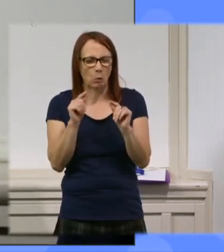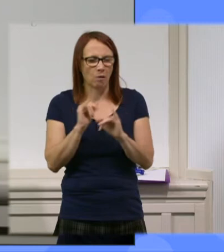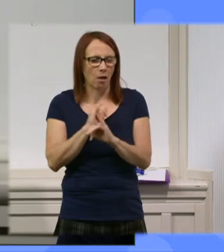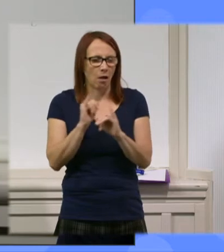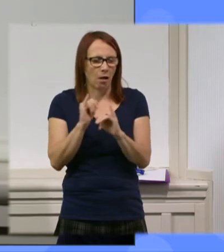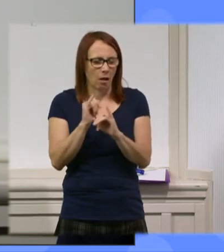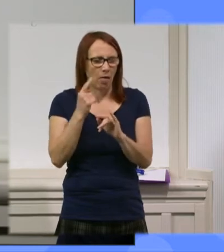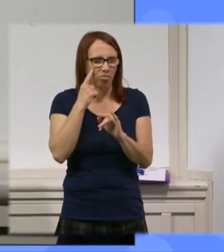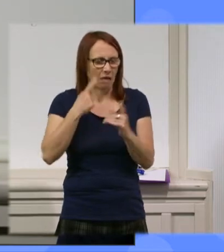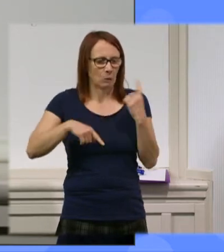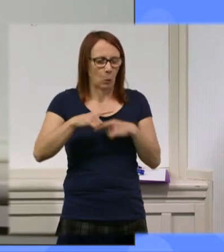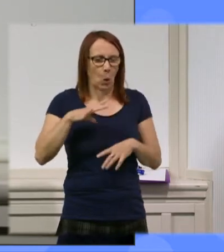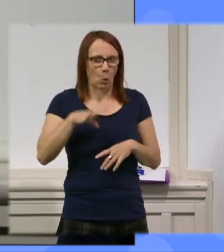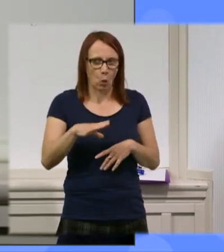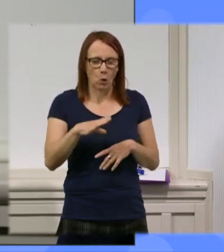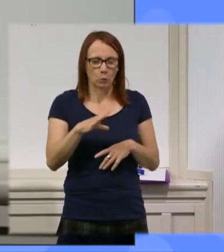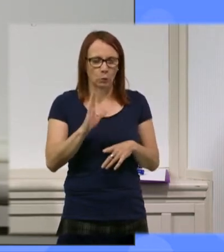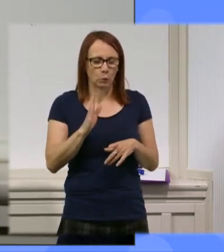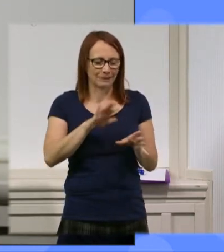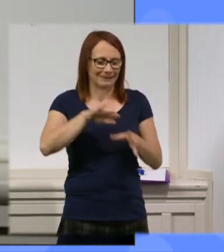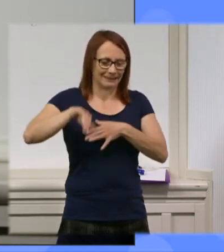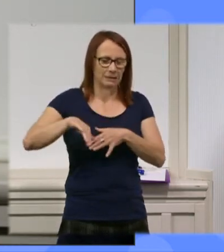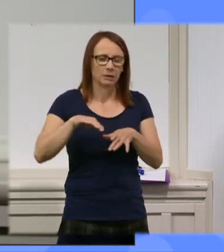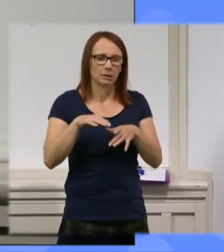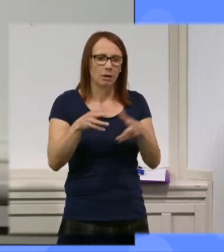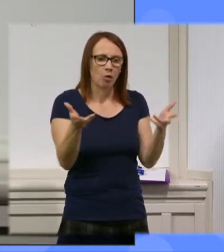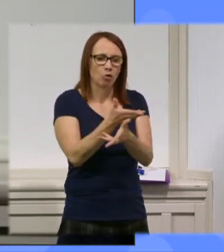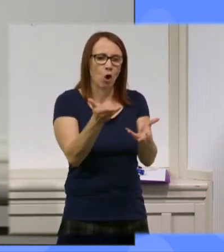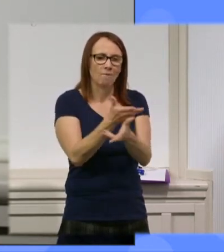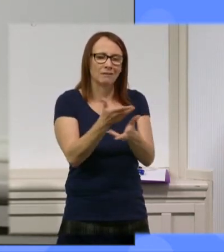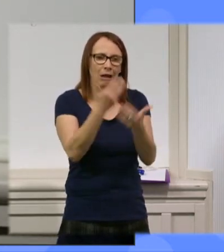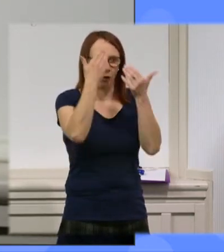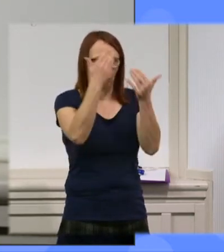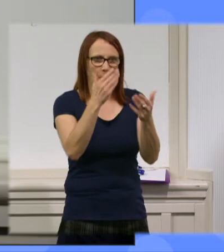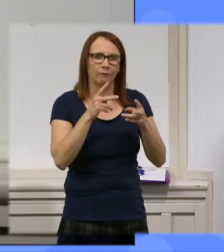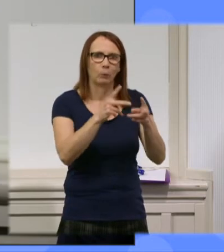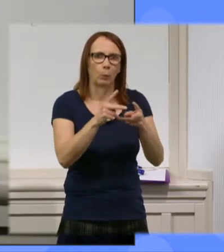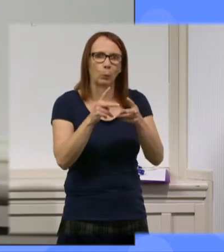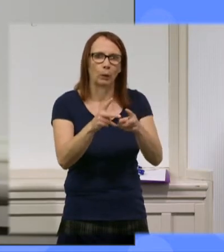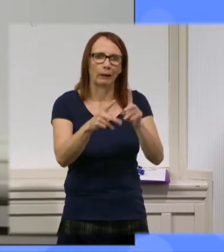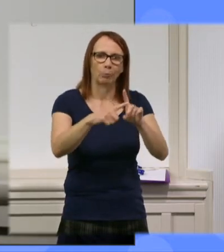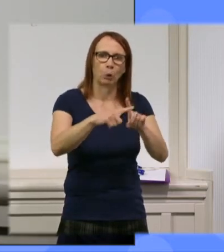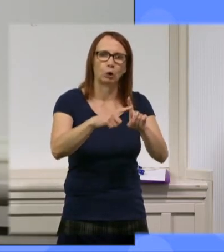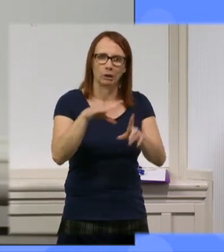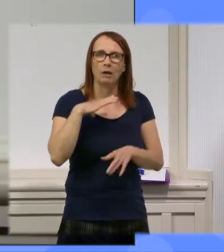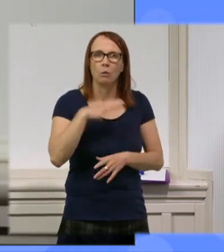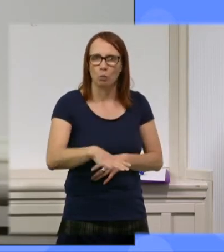all of us probably want to get to a stage where we can have these conversations in a considered and positive manner because I think that's